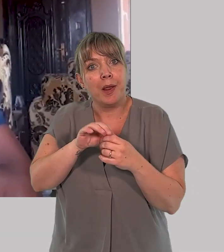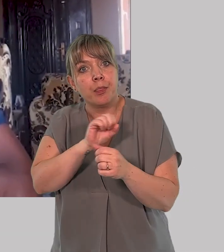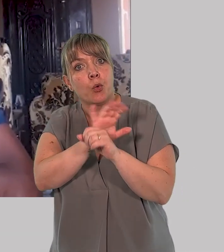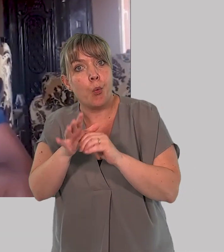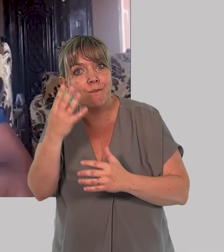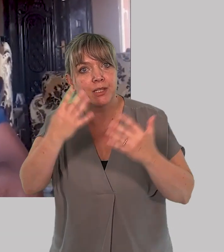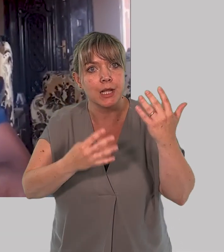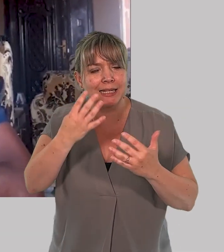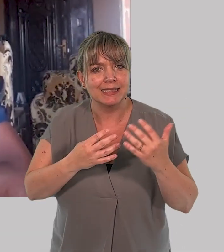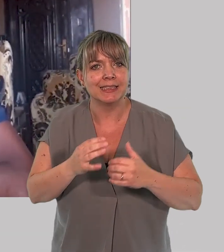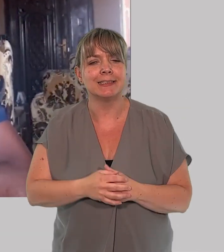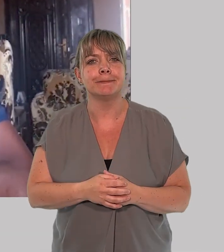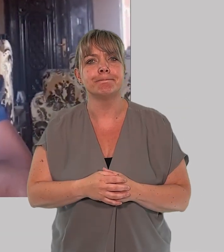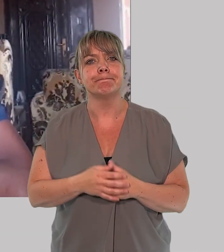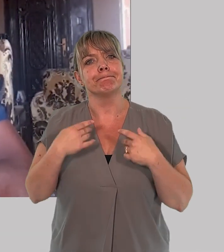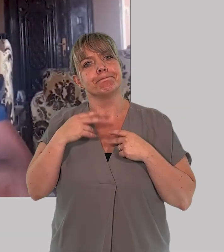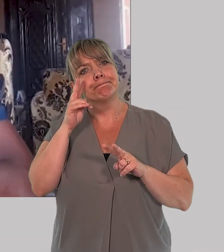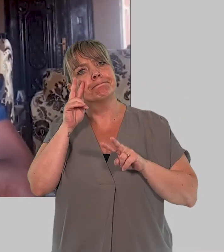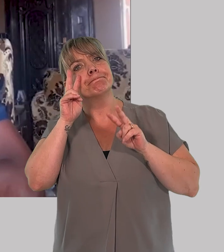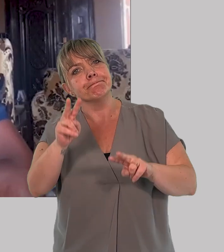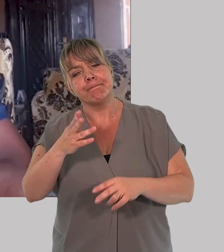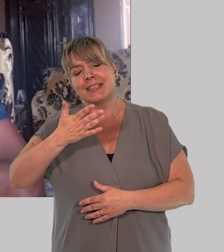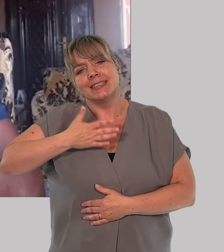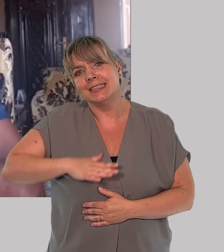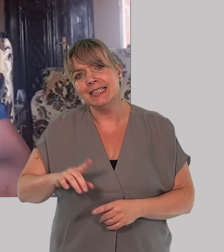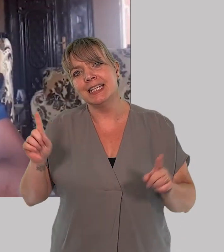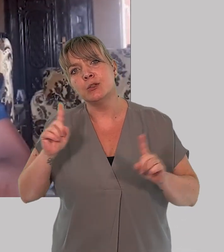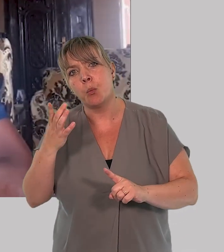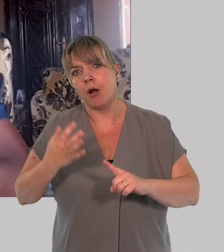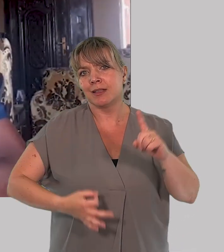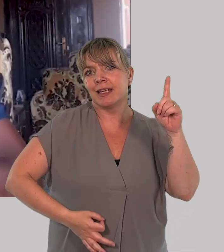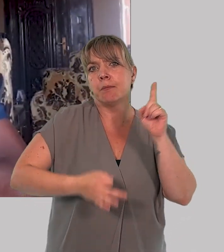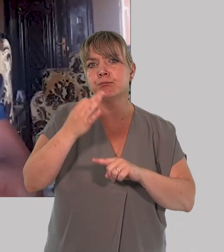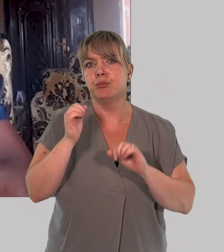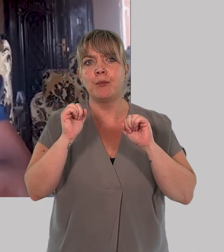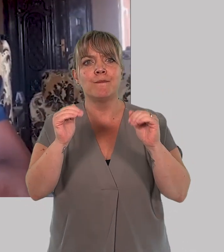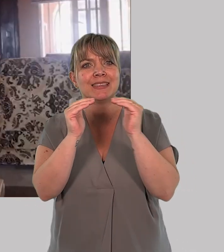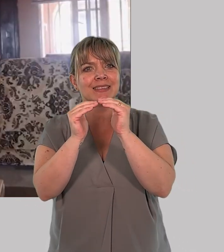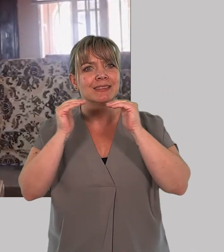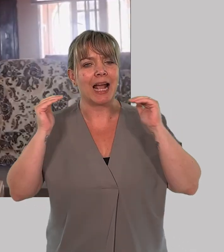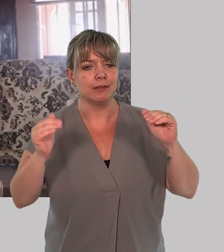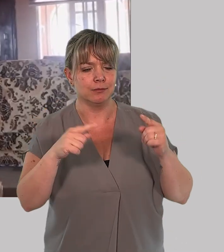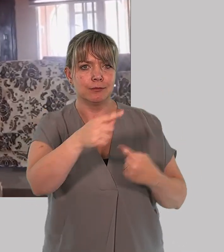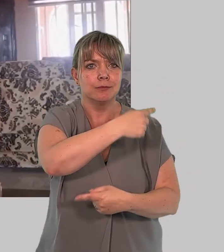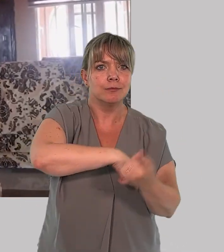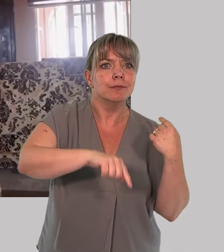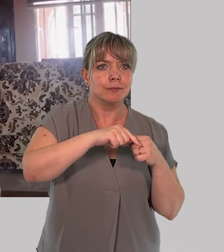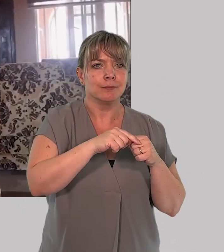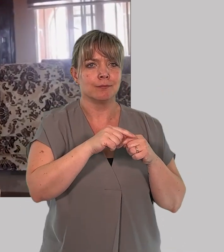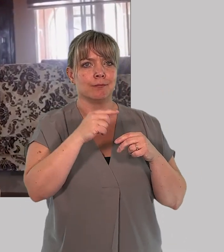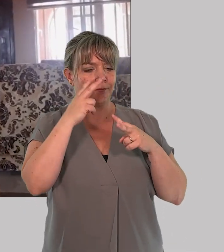we need to improve on standards as well of the laboratories around. We also need to increase the